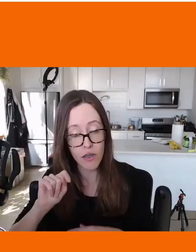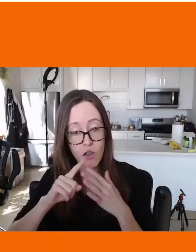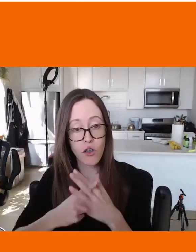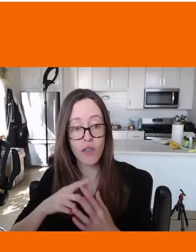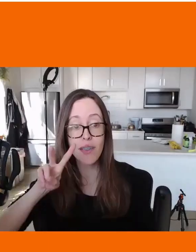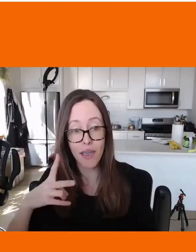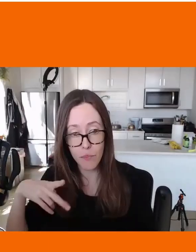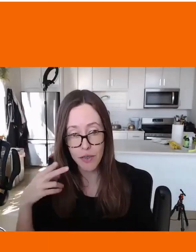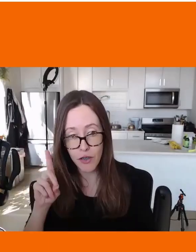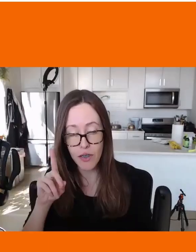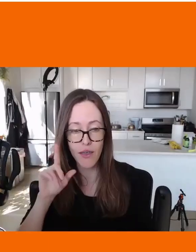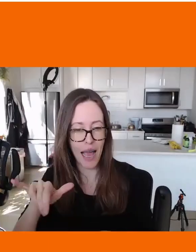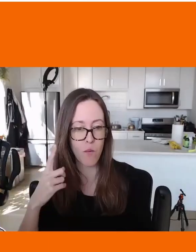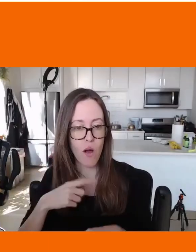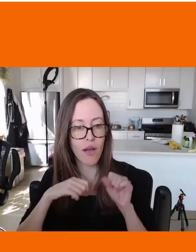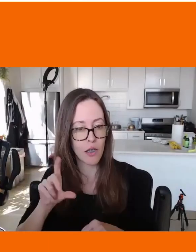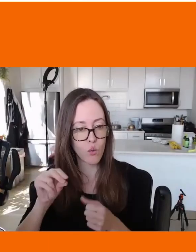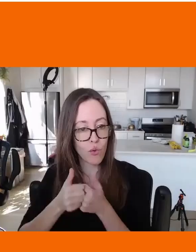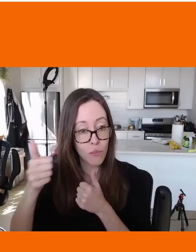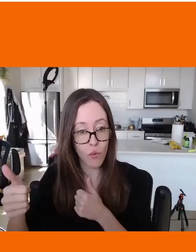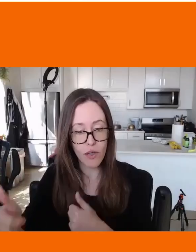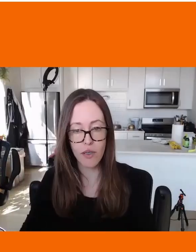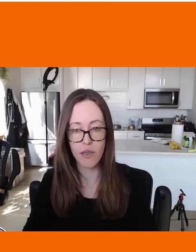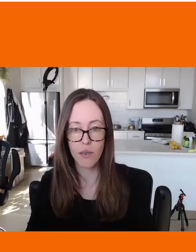to start my second PhD, which I could do remotely.